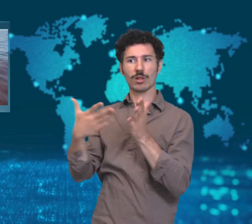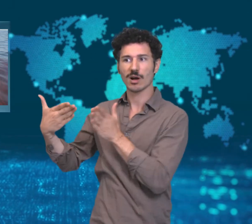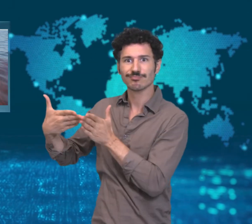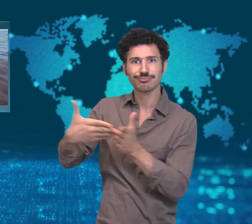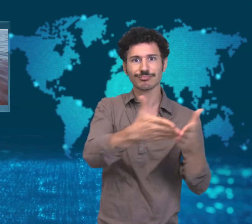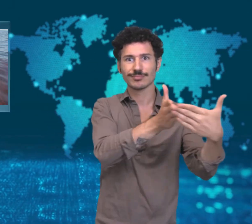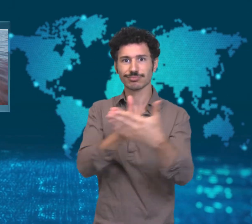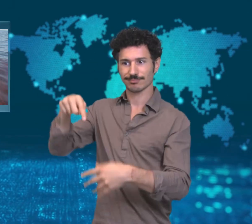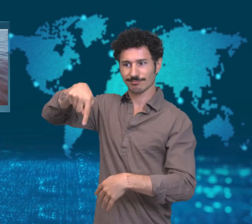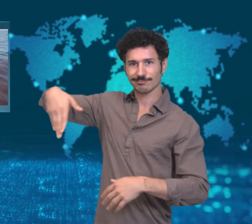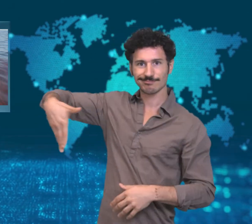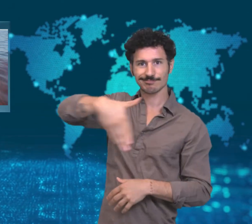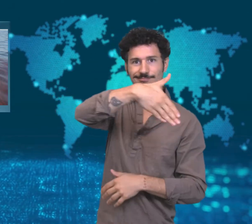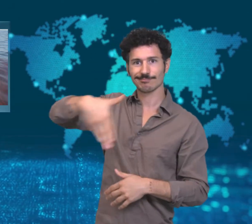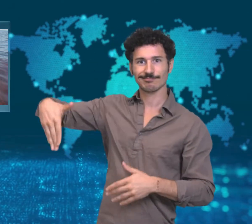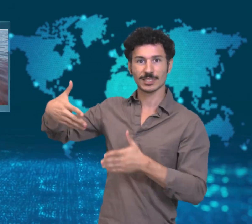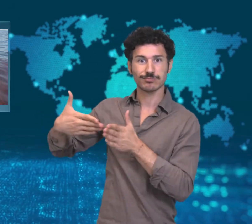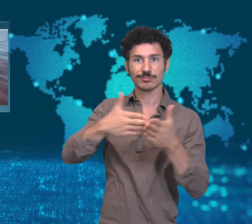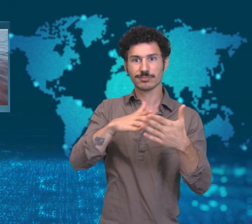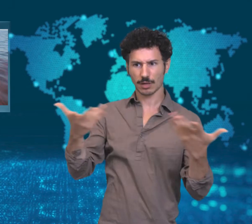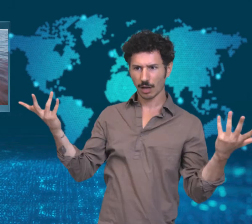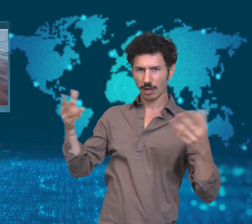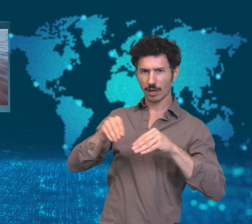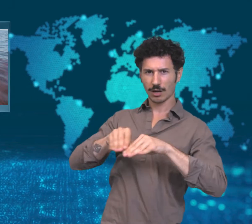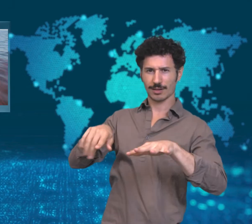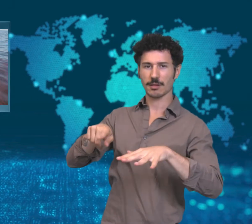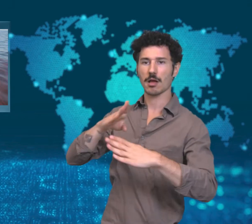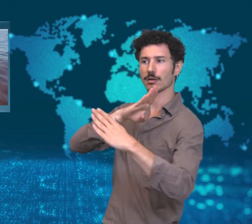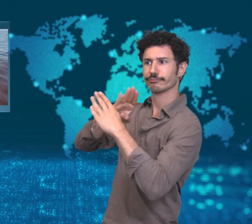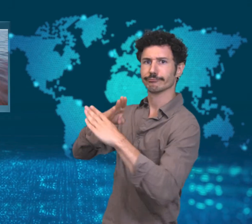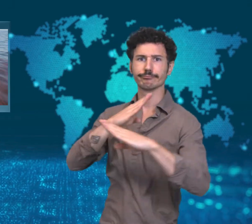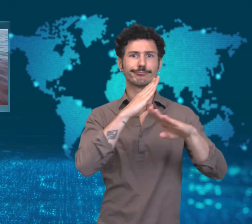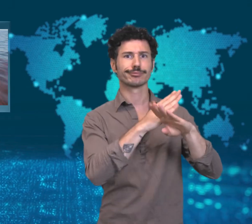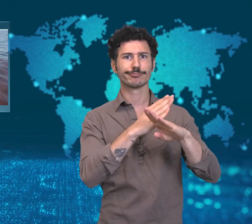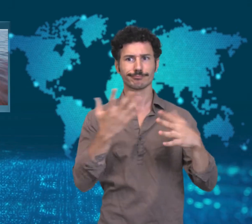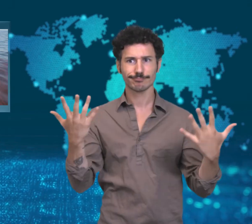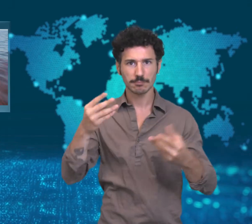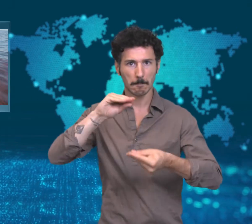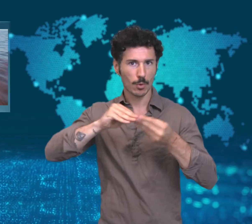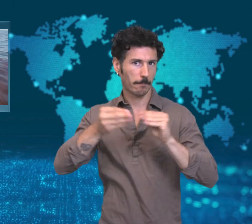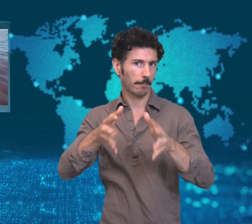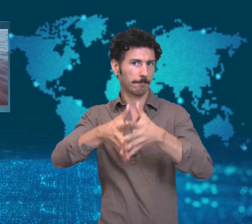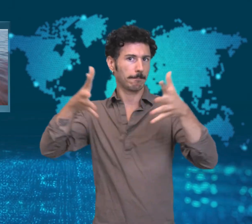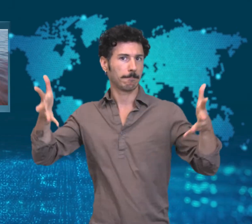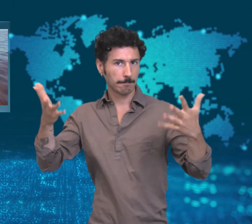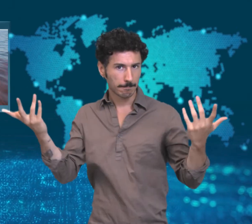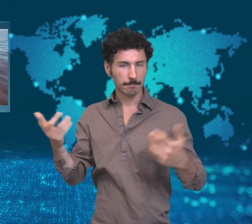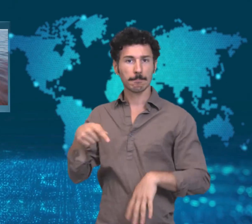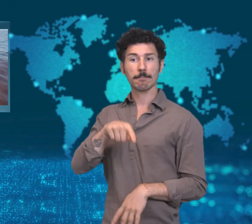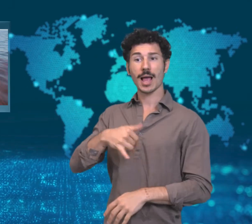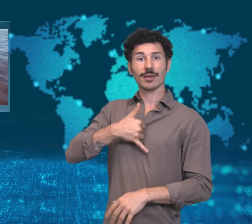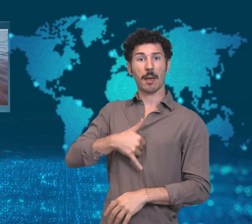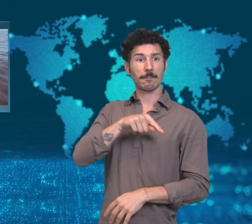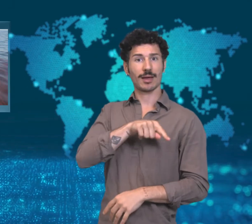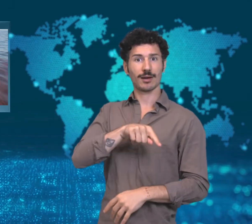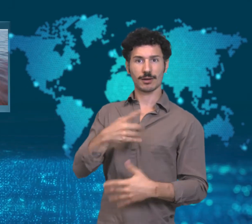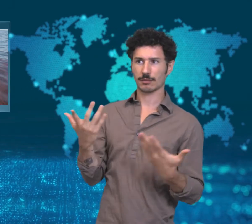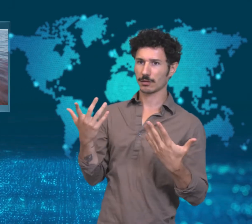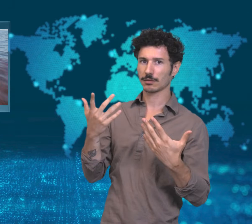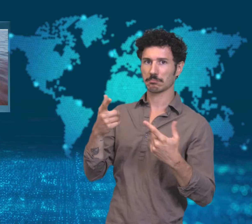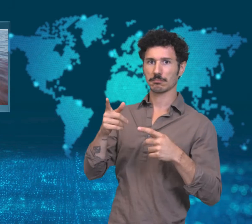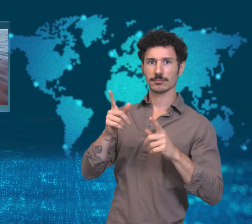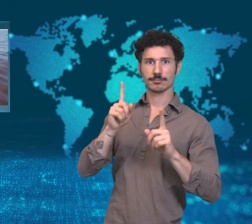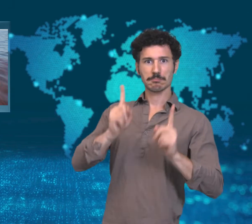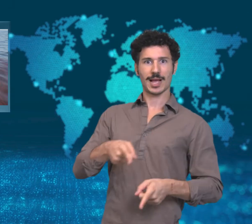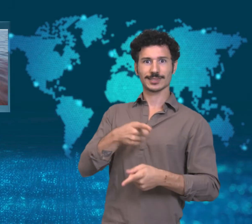An oil spill would also disrupt international shipping routes